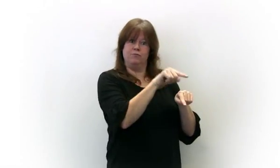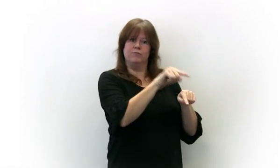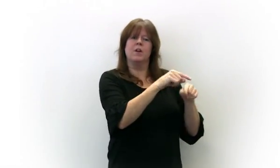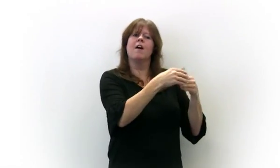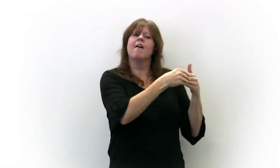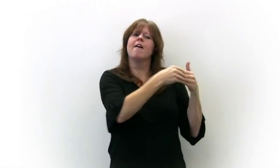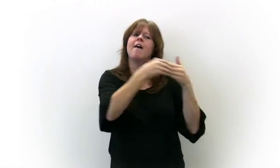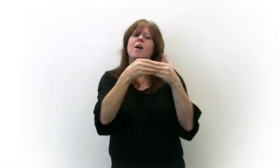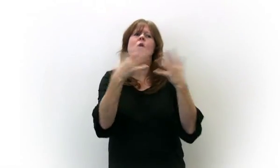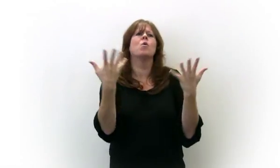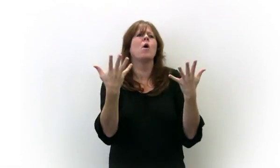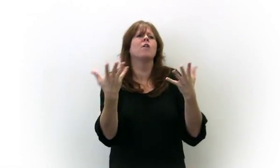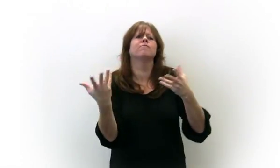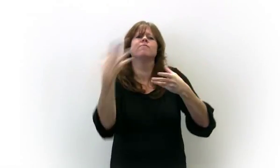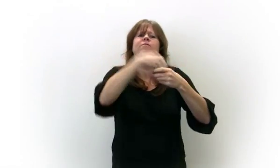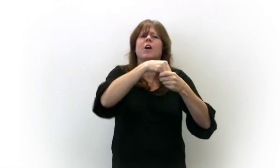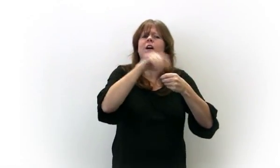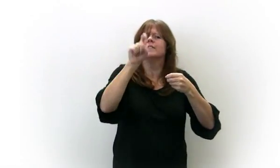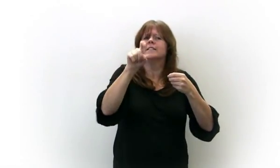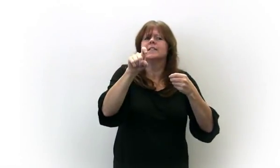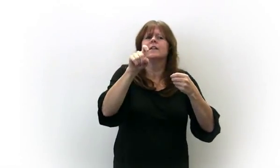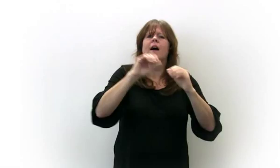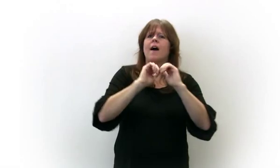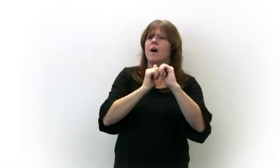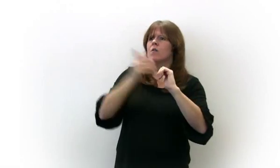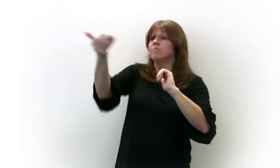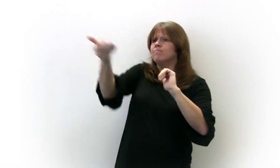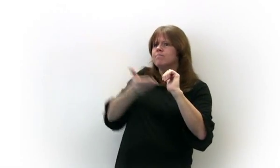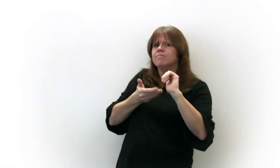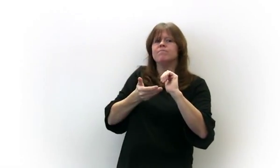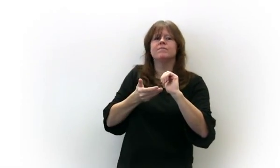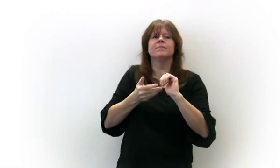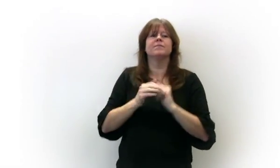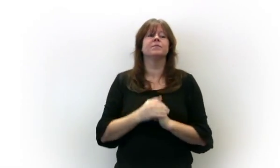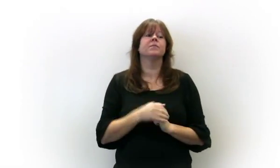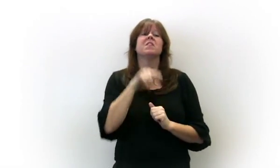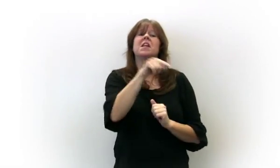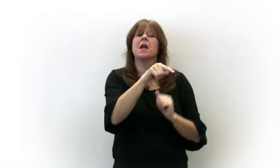It lists what you should include in your invitation.